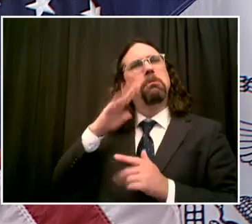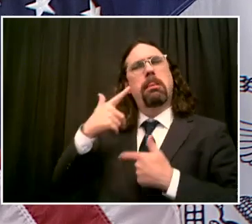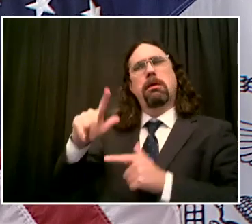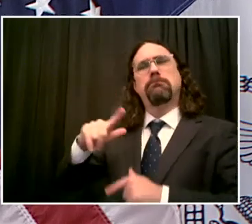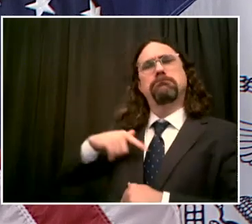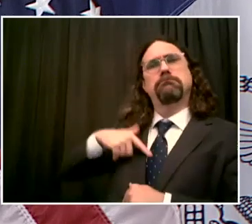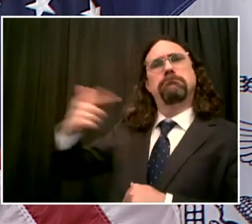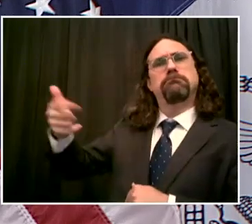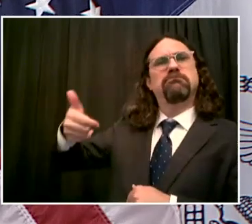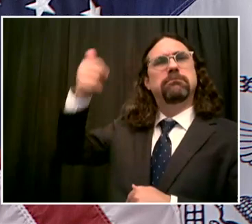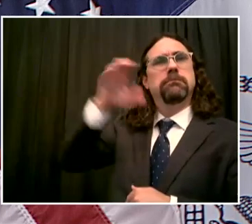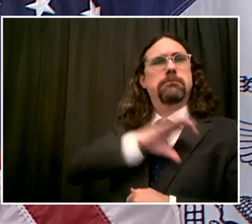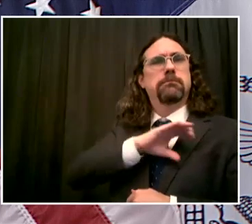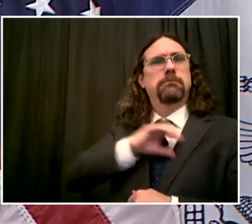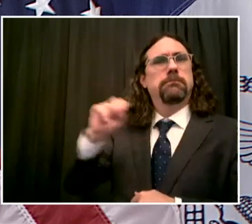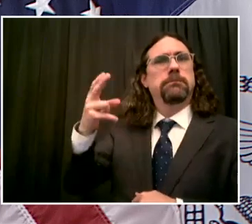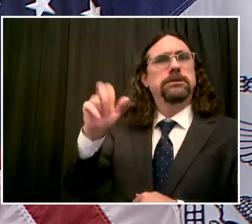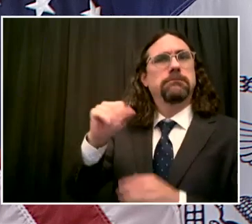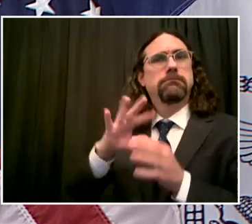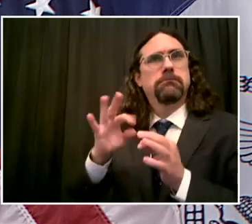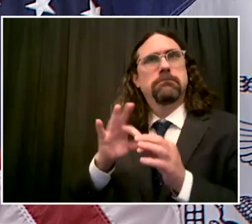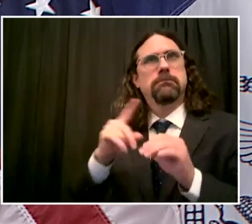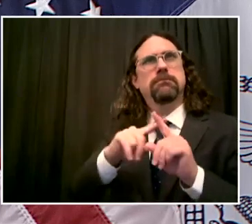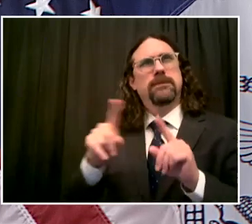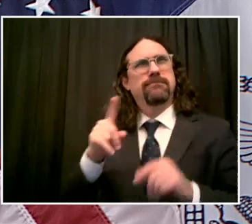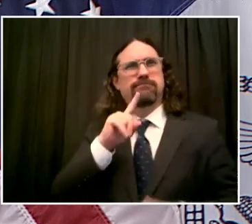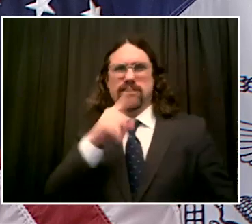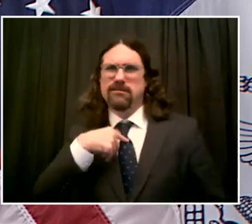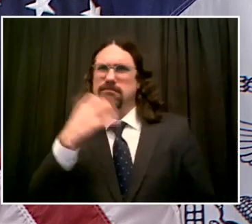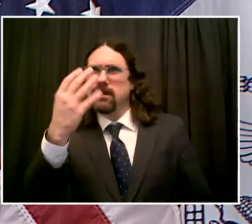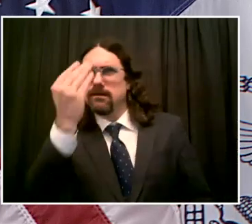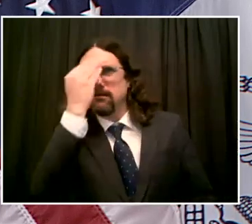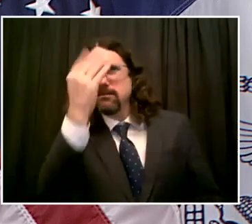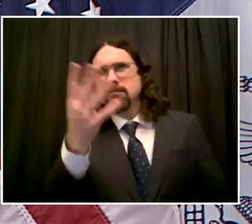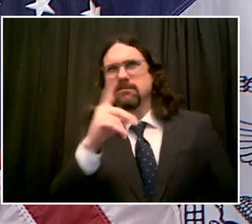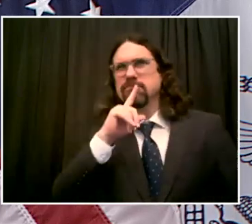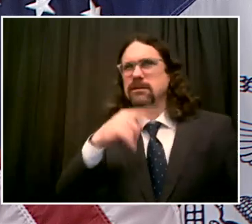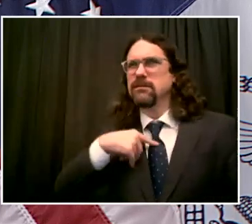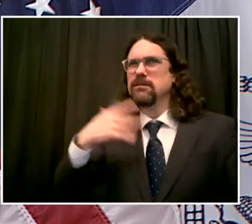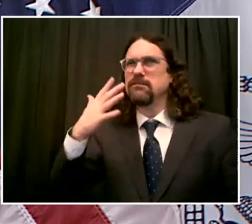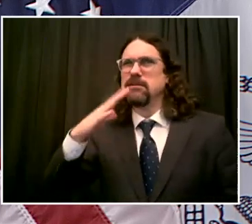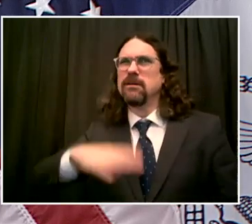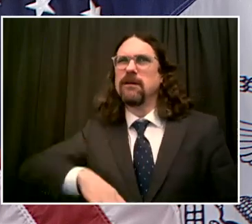SEE WITH OUR OWN EYES IN SO